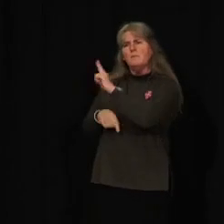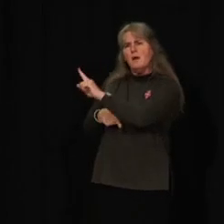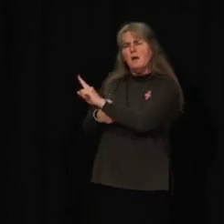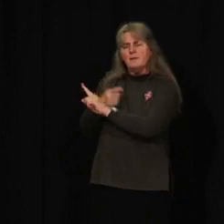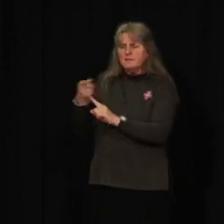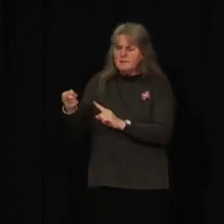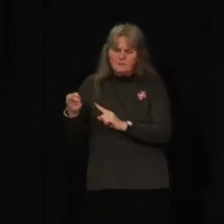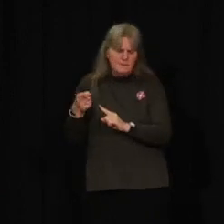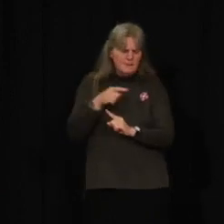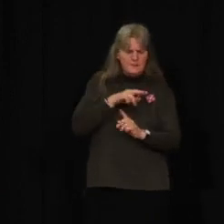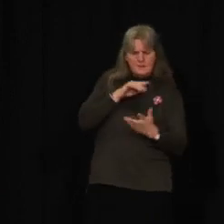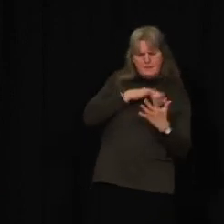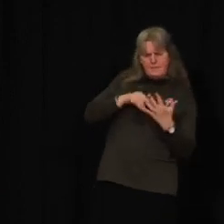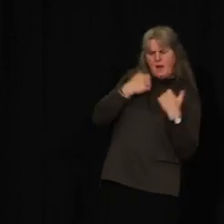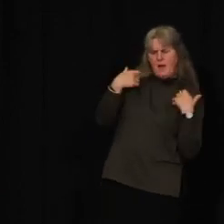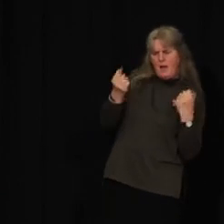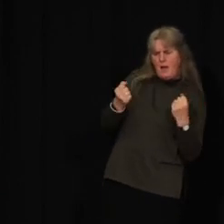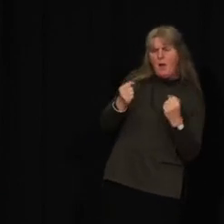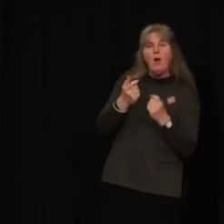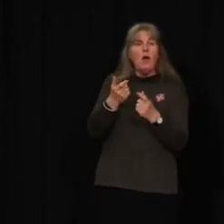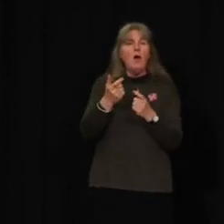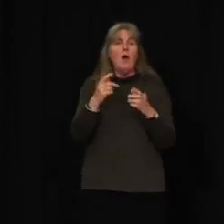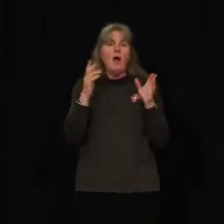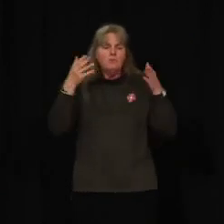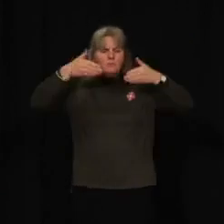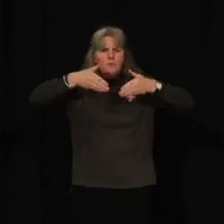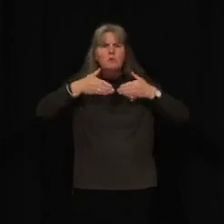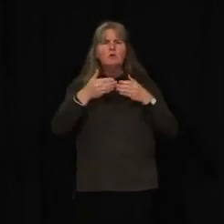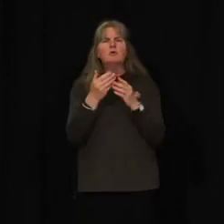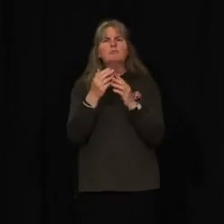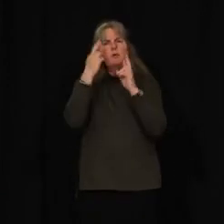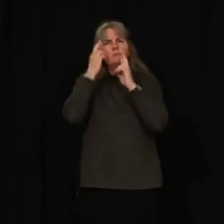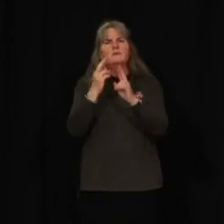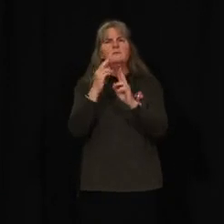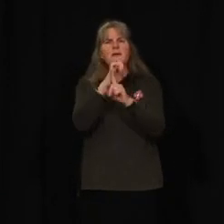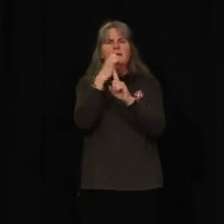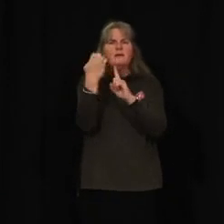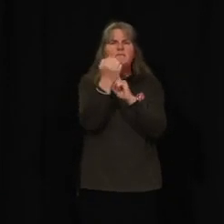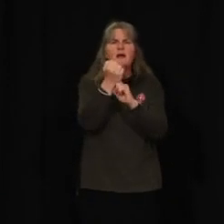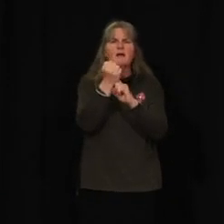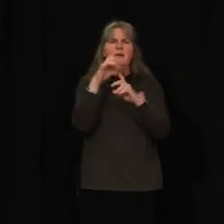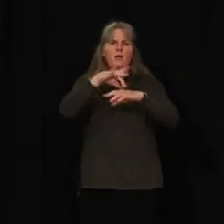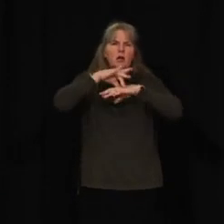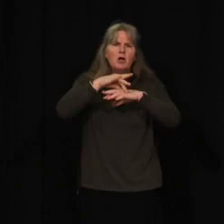how we manage and respecting the environment, how we must integrate high-quality data analysis into our